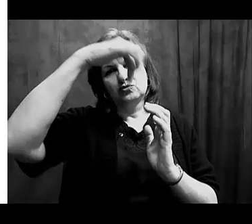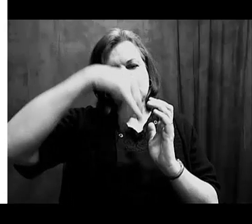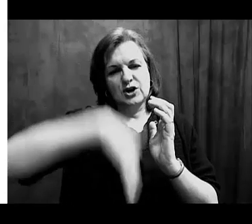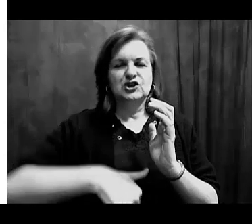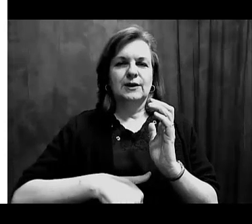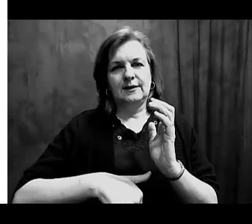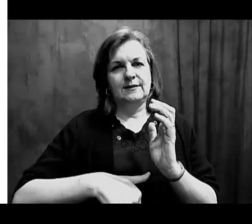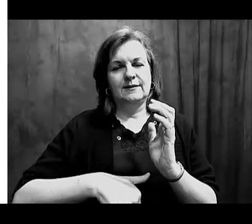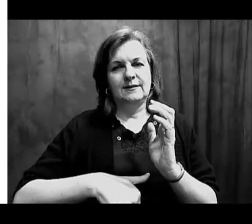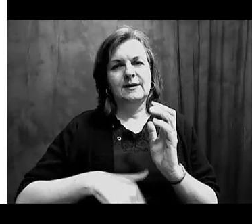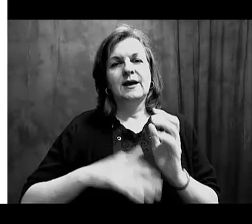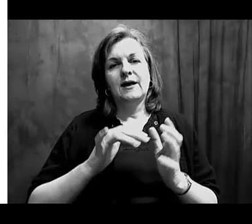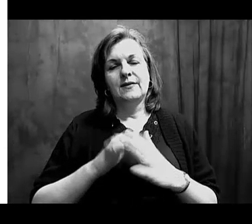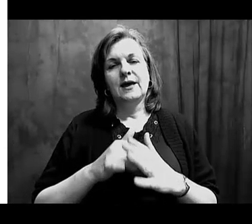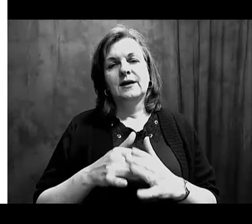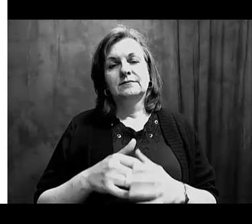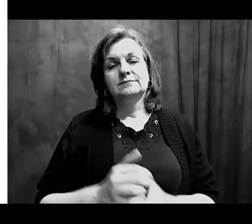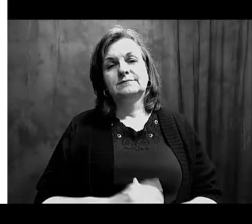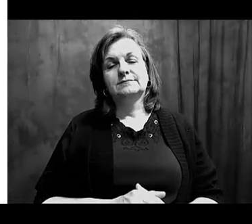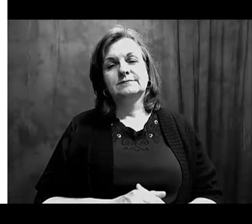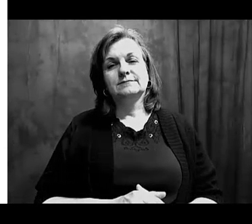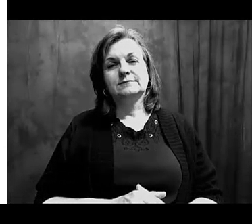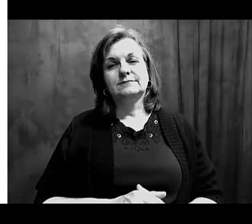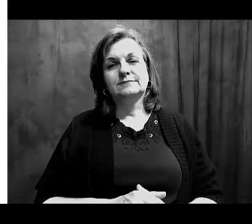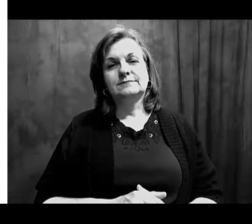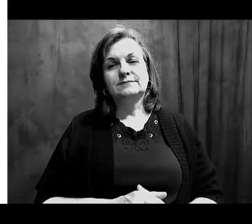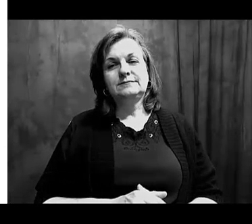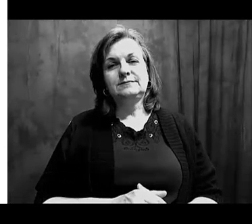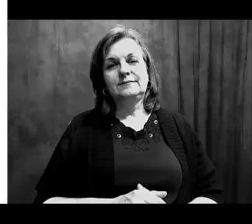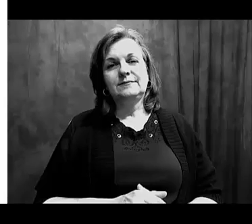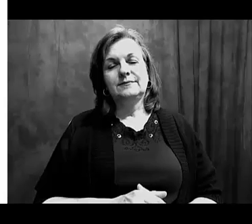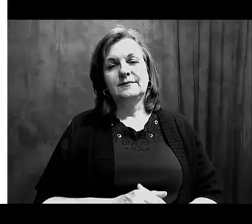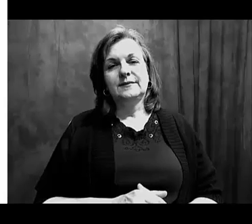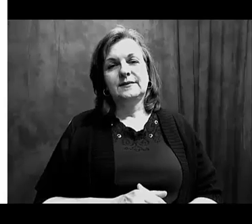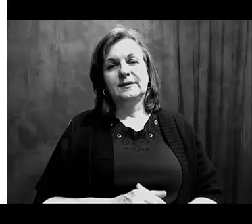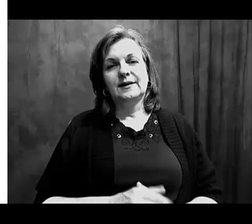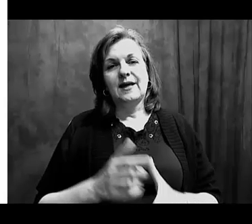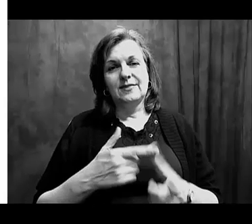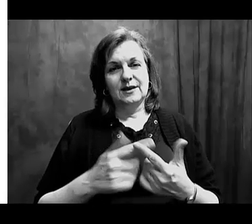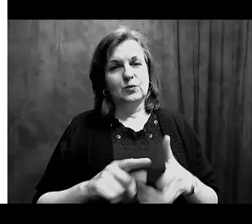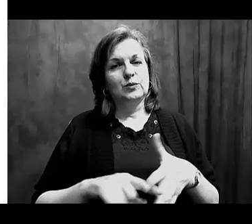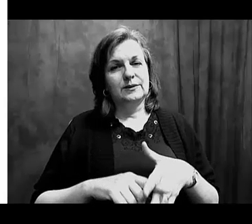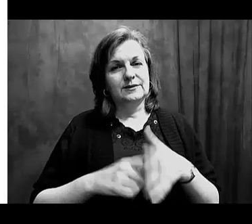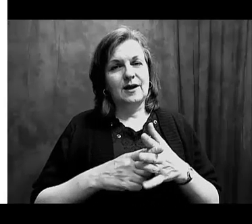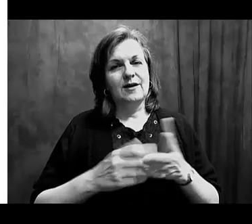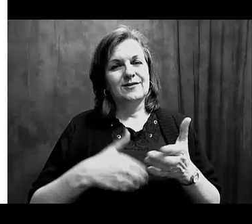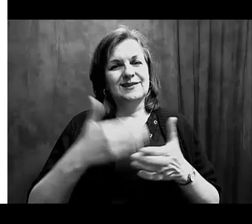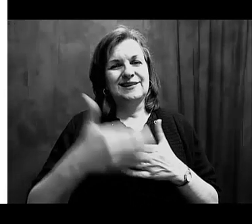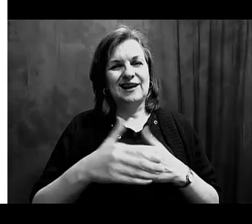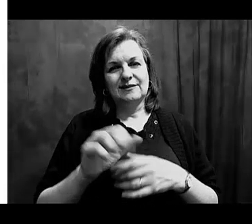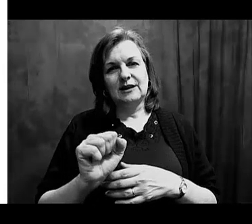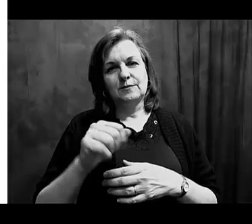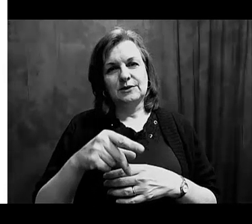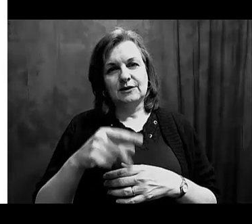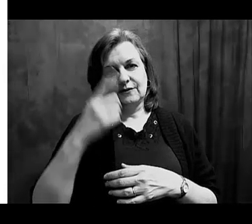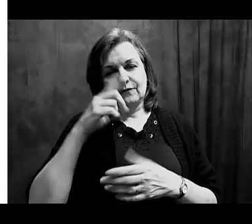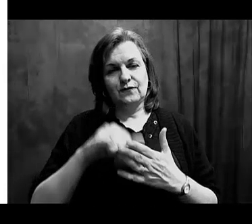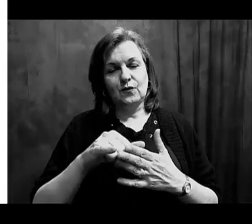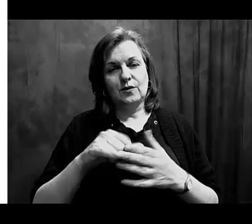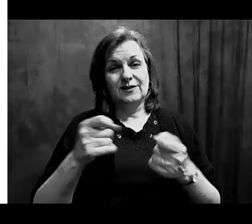and it allows sodium to come into the cell starting the next action potential